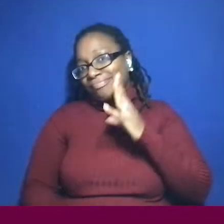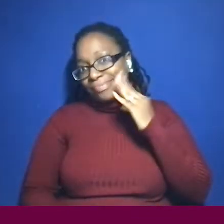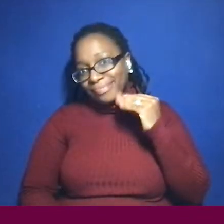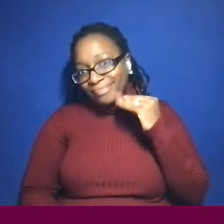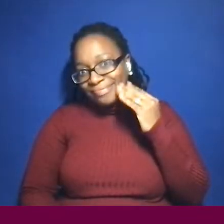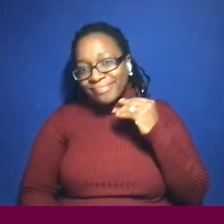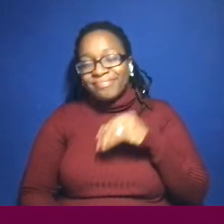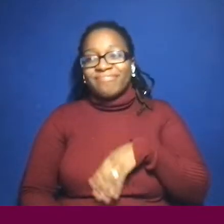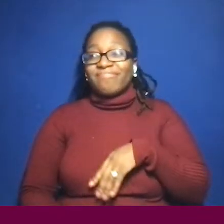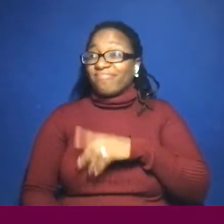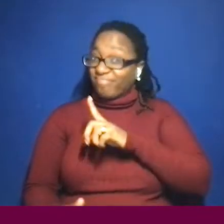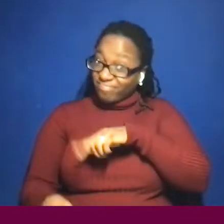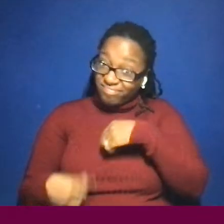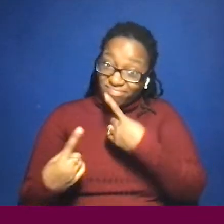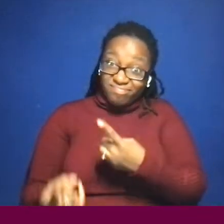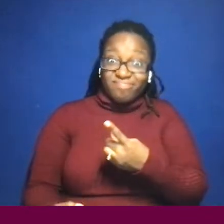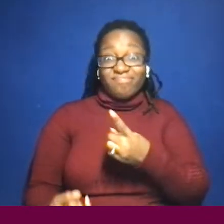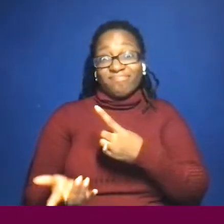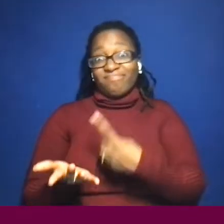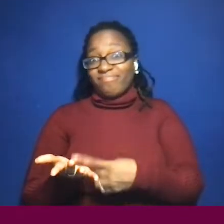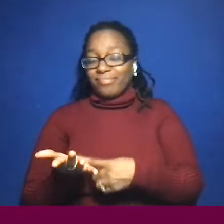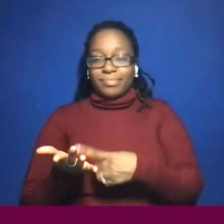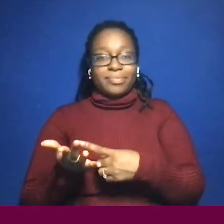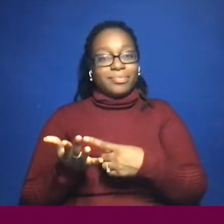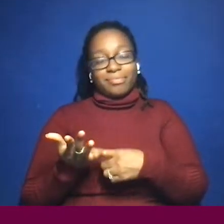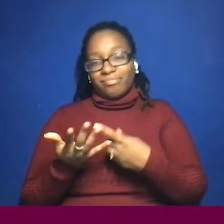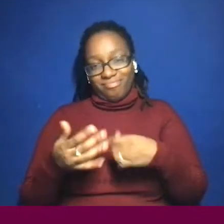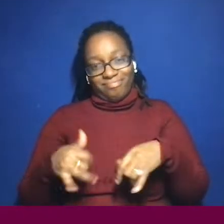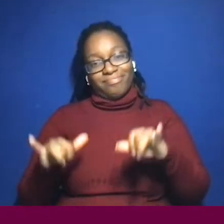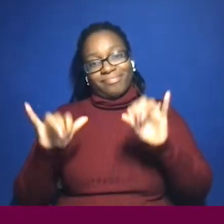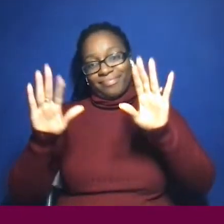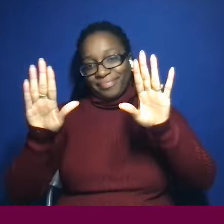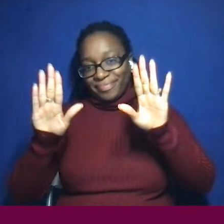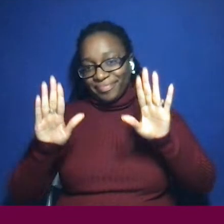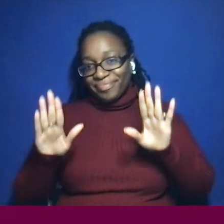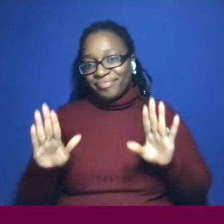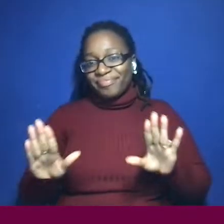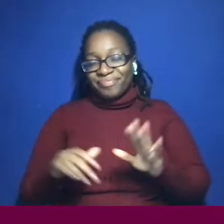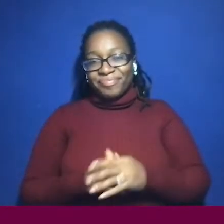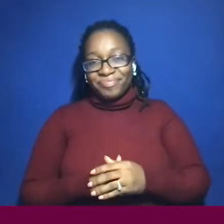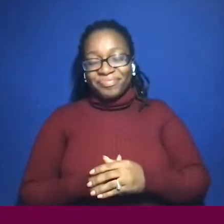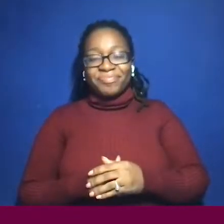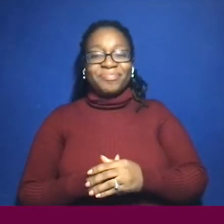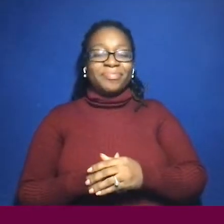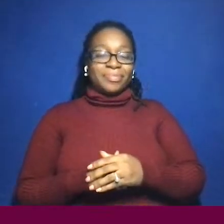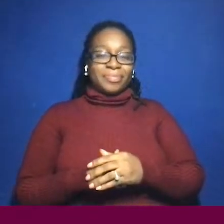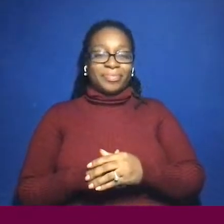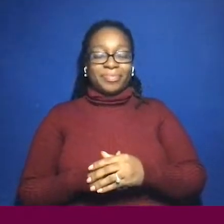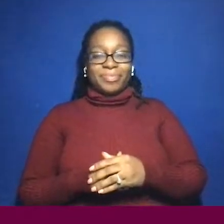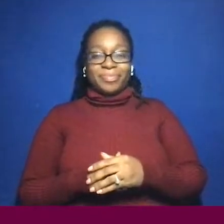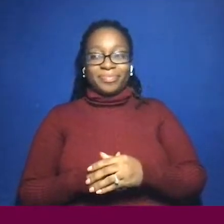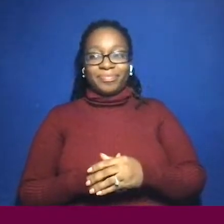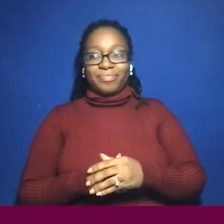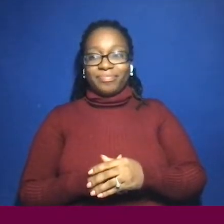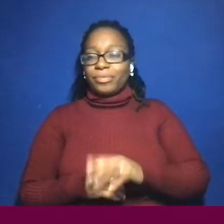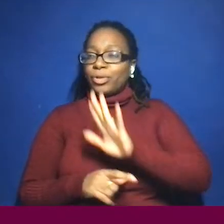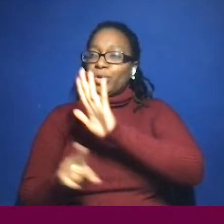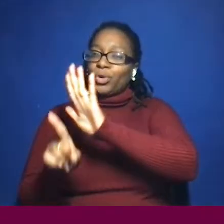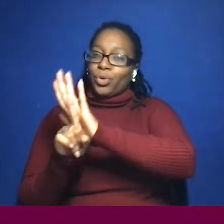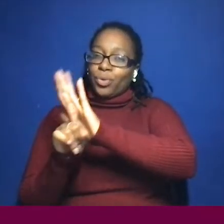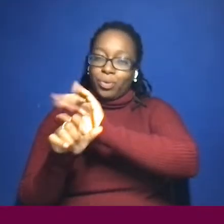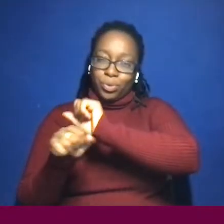been in conversation with you over these years. And also the work that you do is,